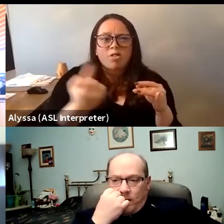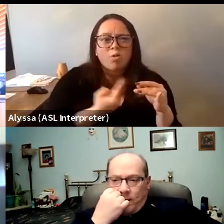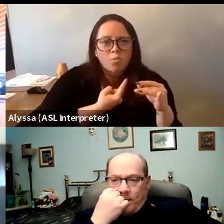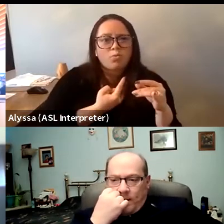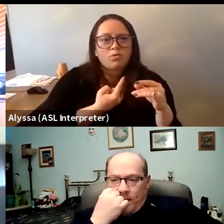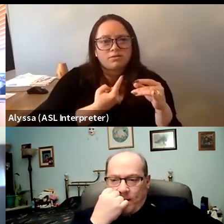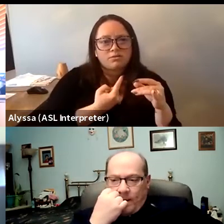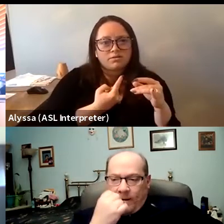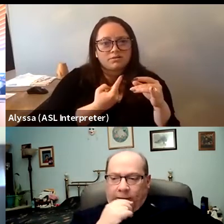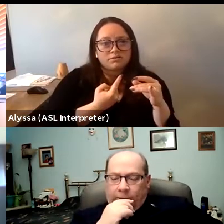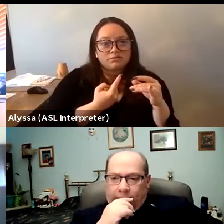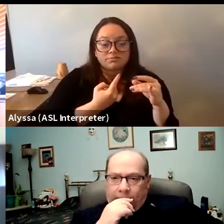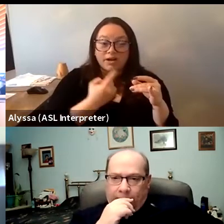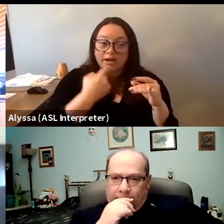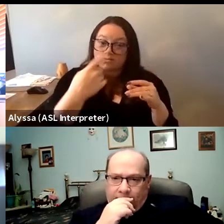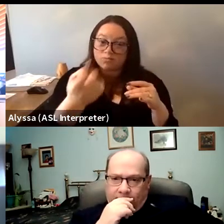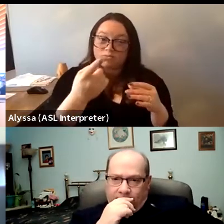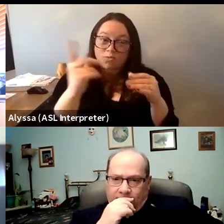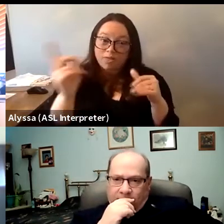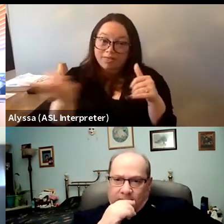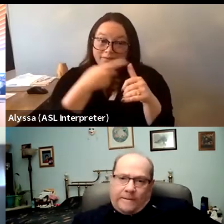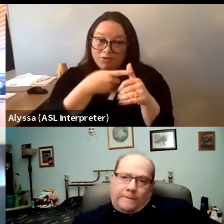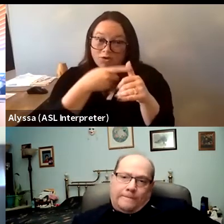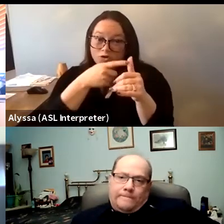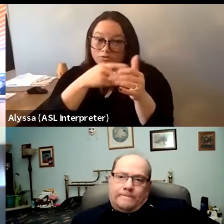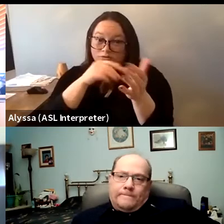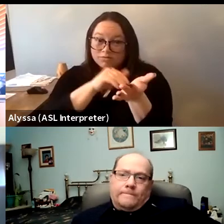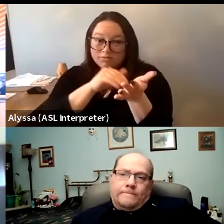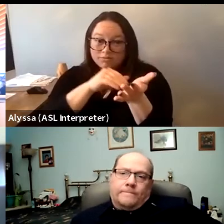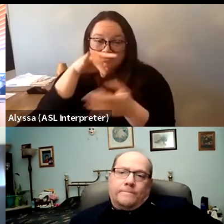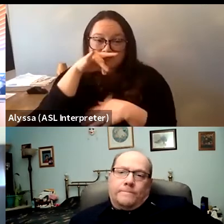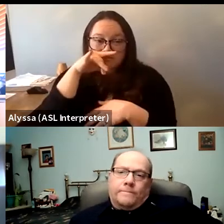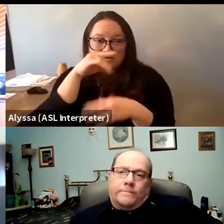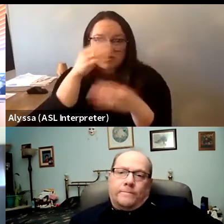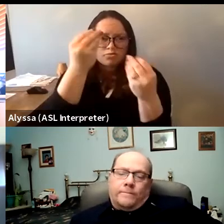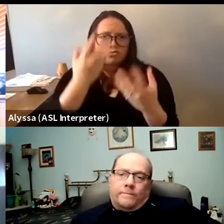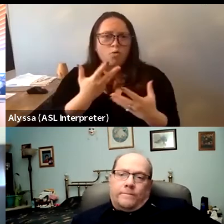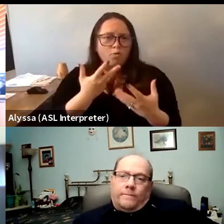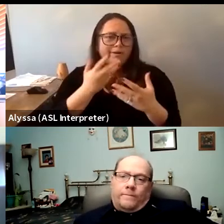pediatrician told me just to you know, kids develop various you